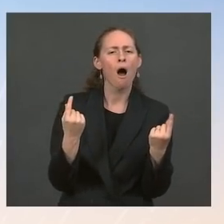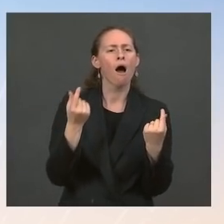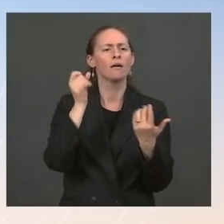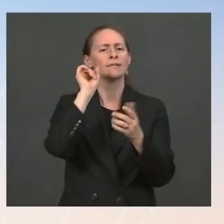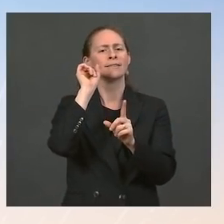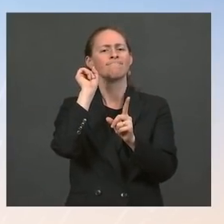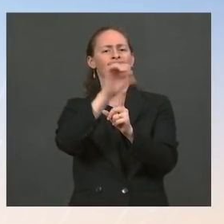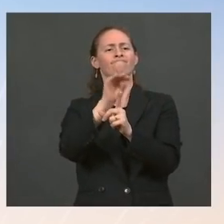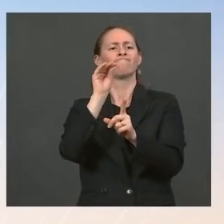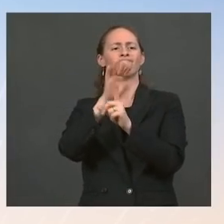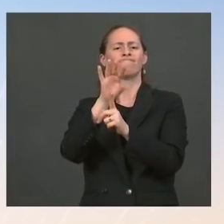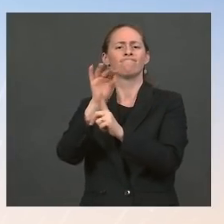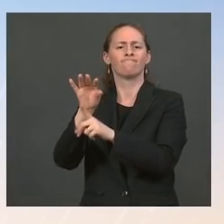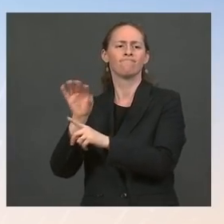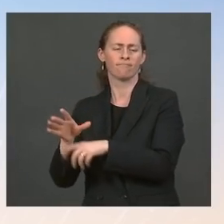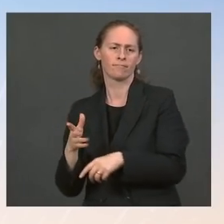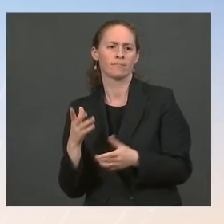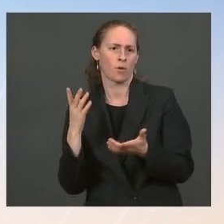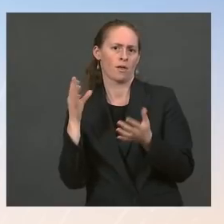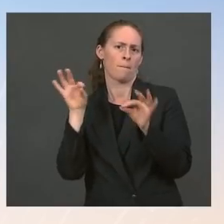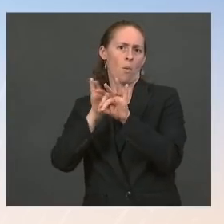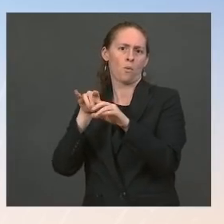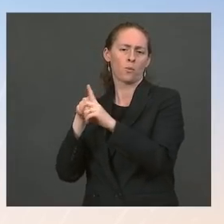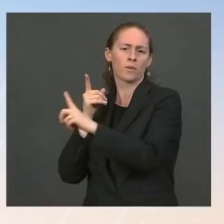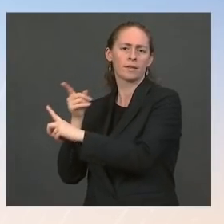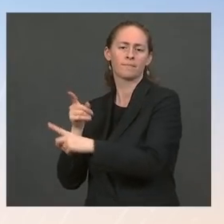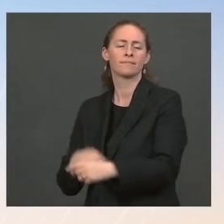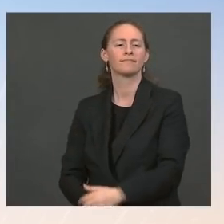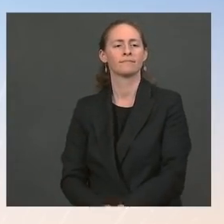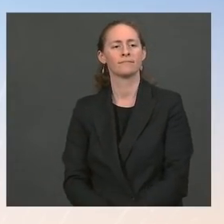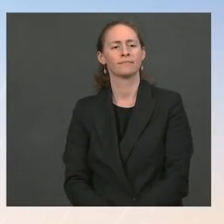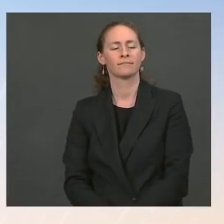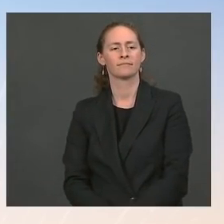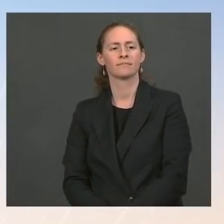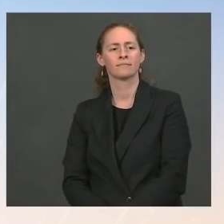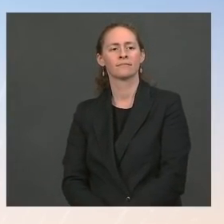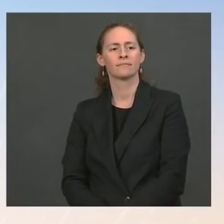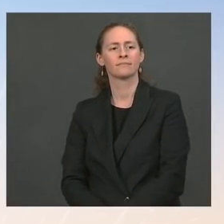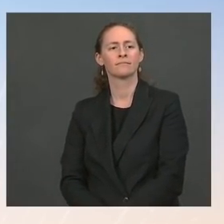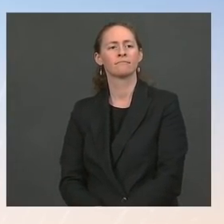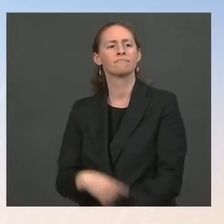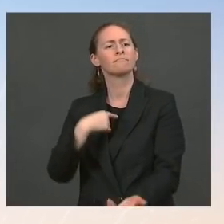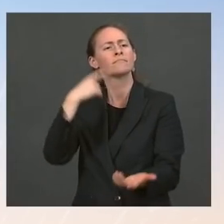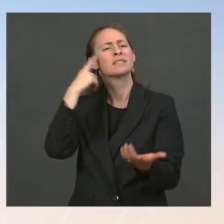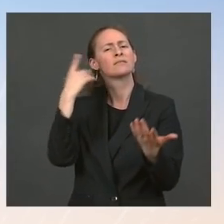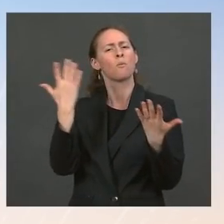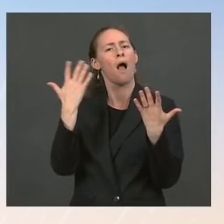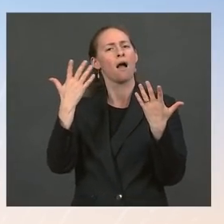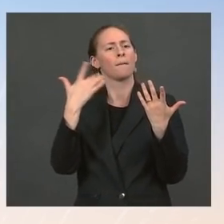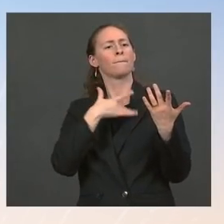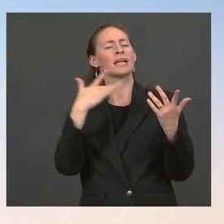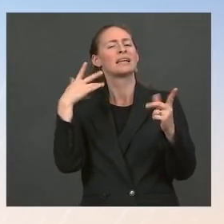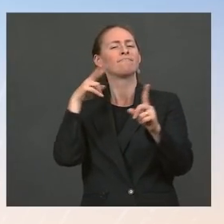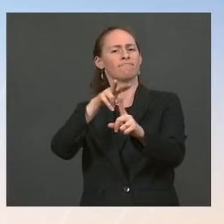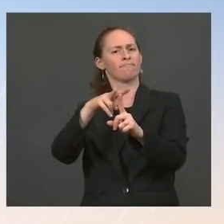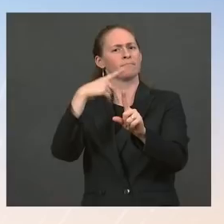So, it's -- I think it's all through the prism of what's most constructive, but we recognize people like what's in there, they don't know what's in there,